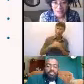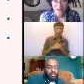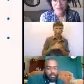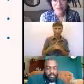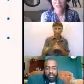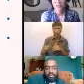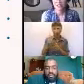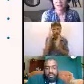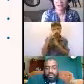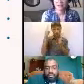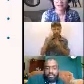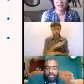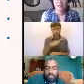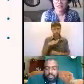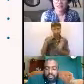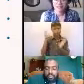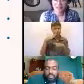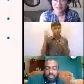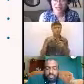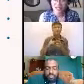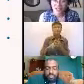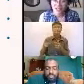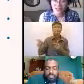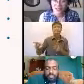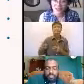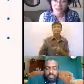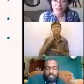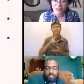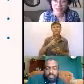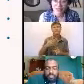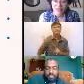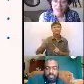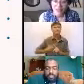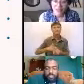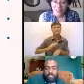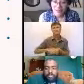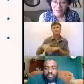The organization labels with conflict as a communication issue, or claims that she is